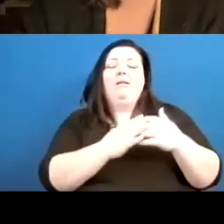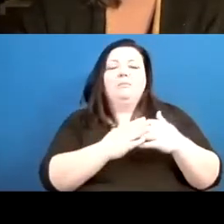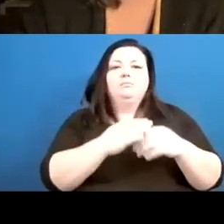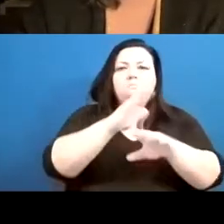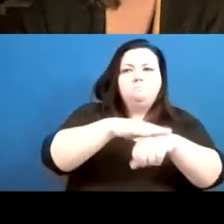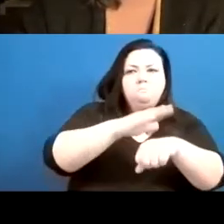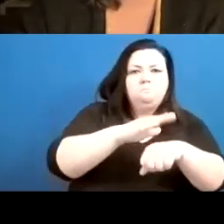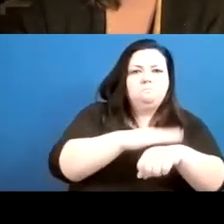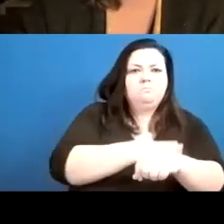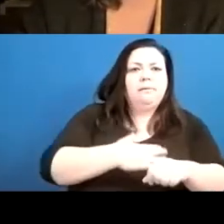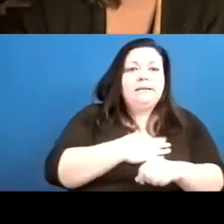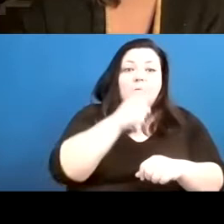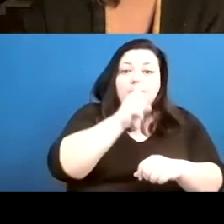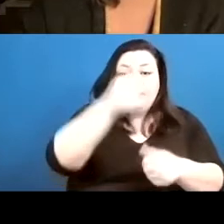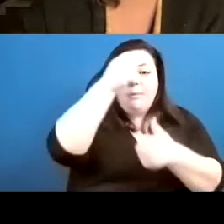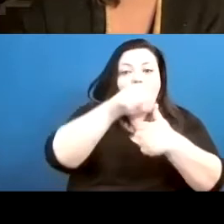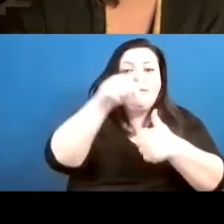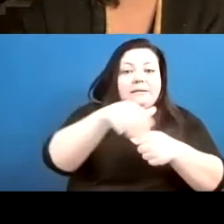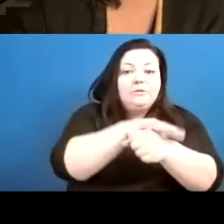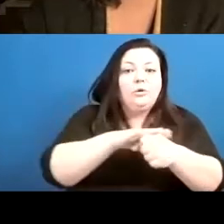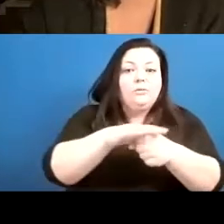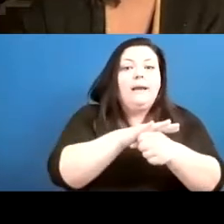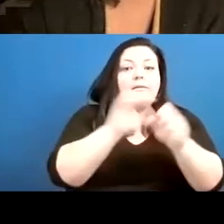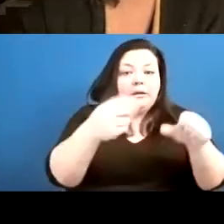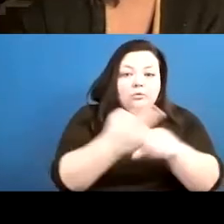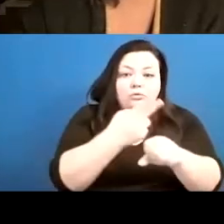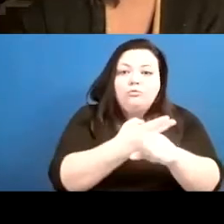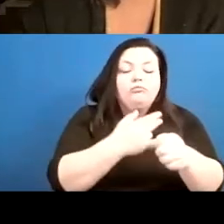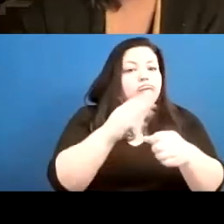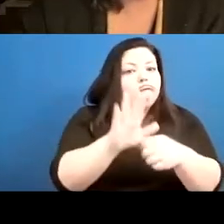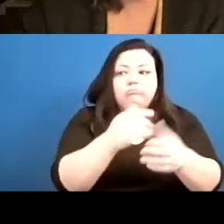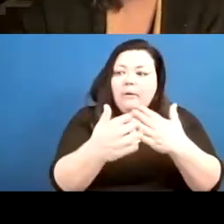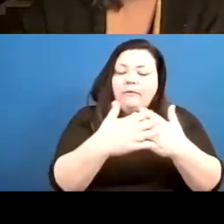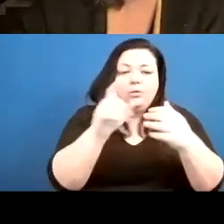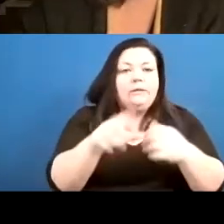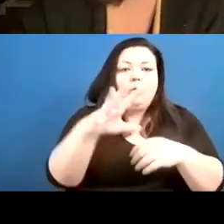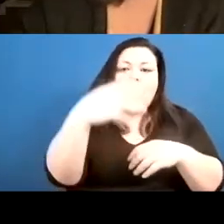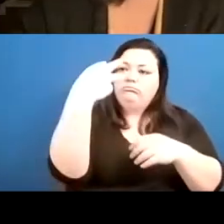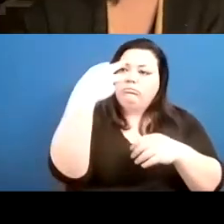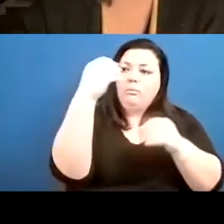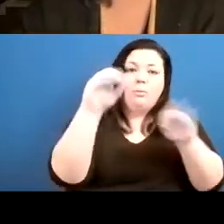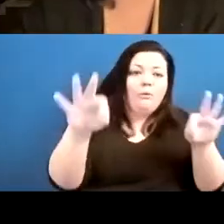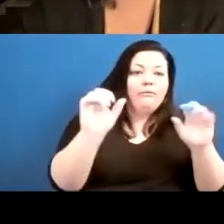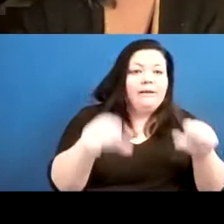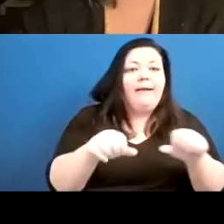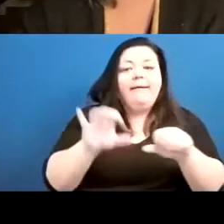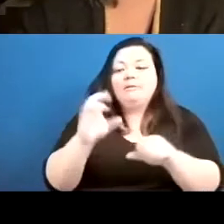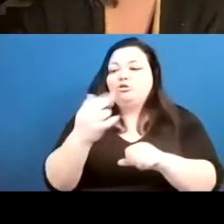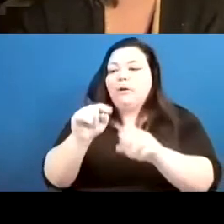that this is your space to use respectfully as you need; you can turn off your camera, you can use the chat function, you can make requests